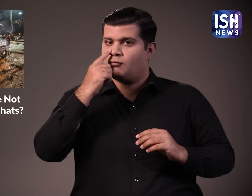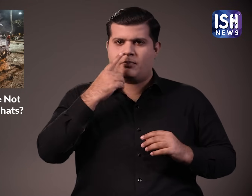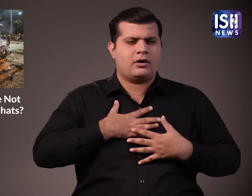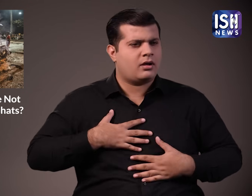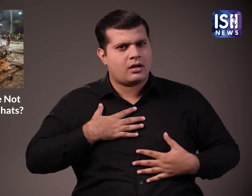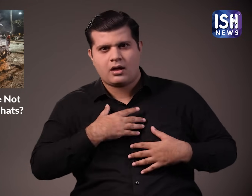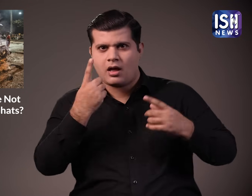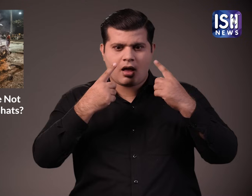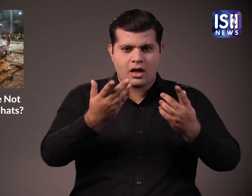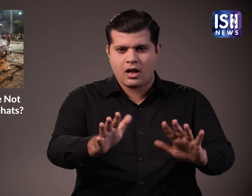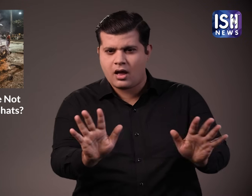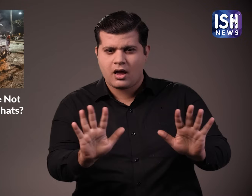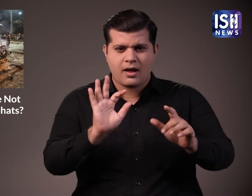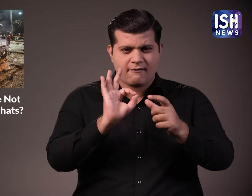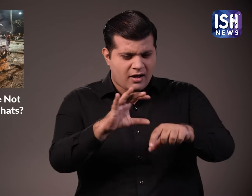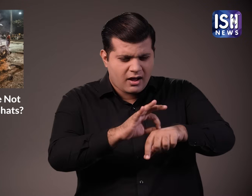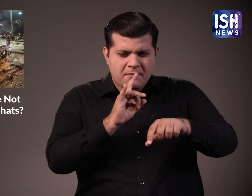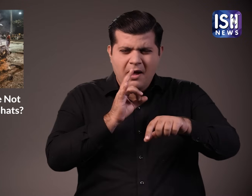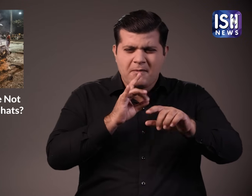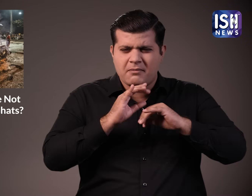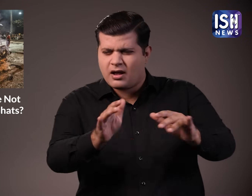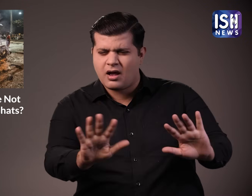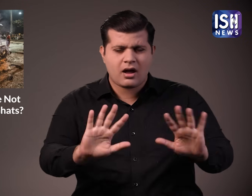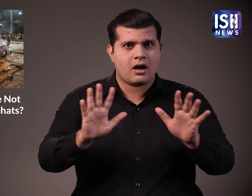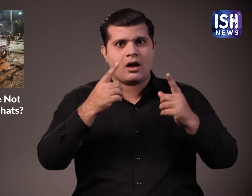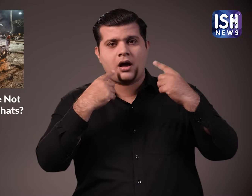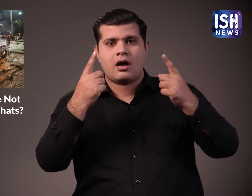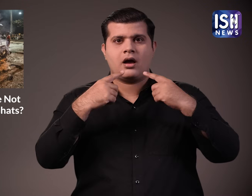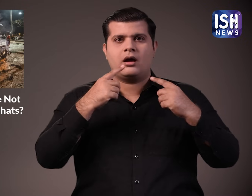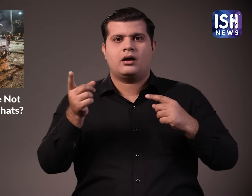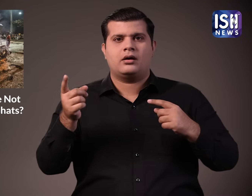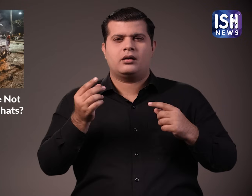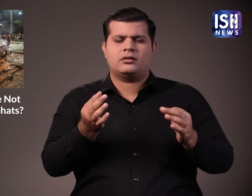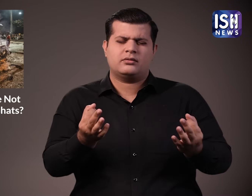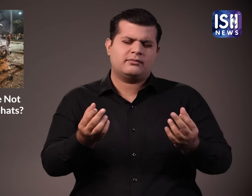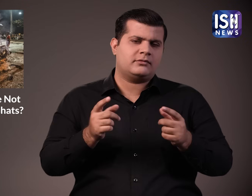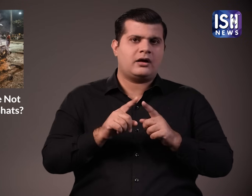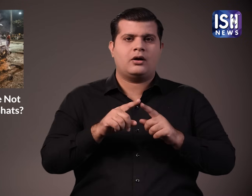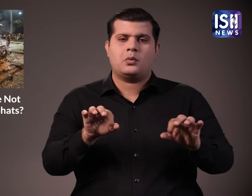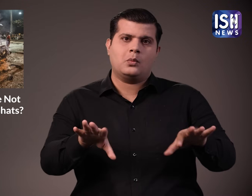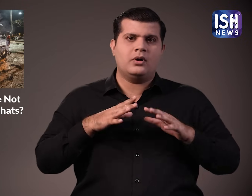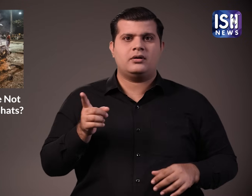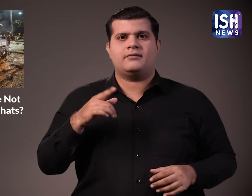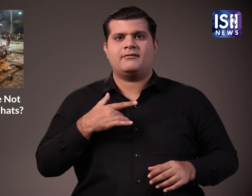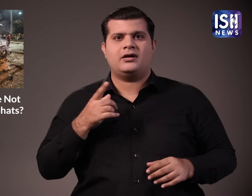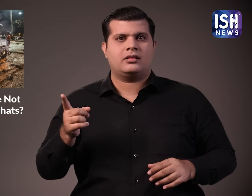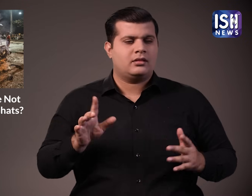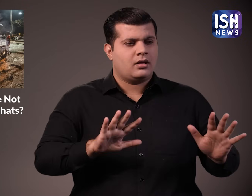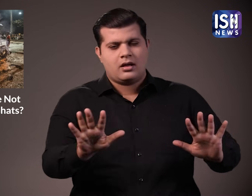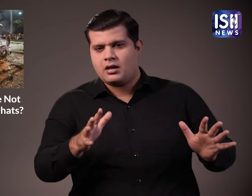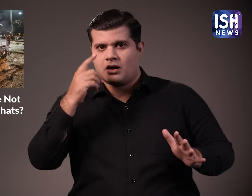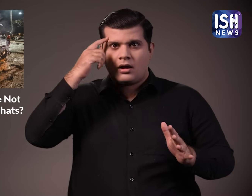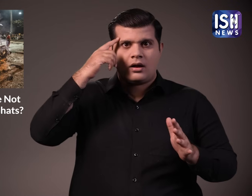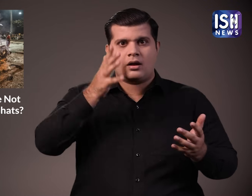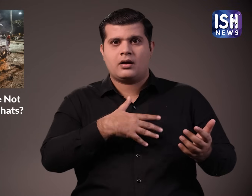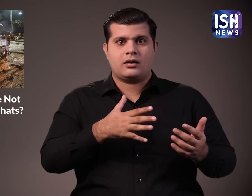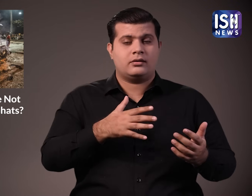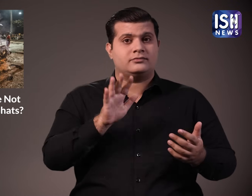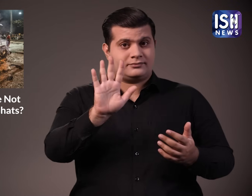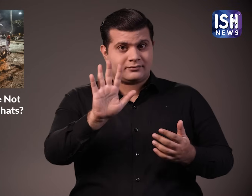Women are known to be more emotional on seeing their loved ones' last rites.